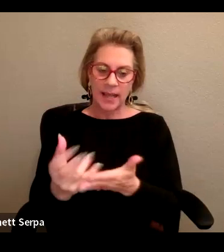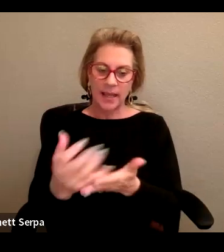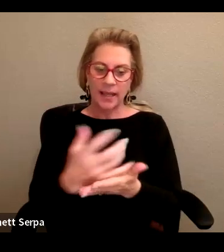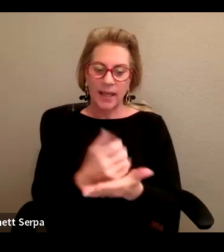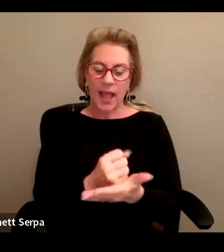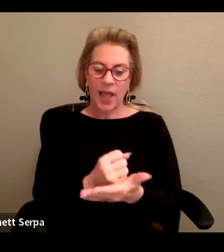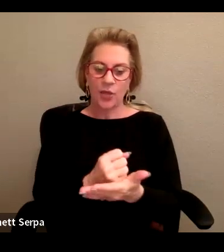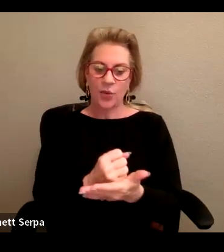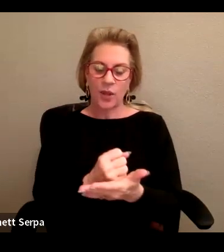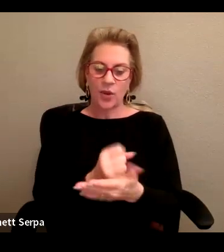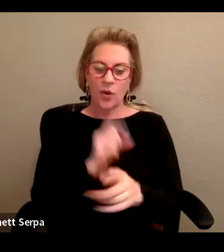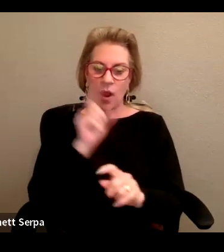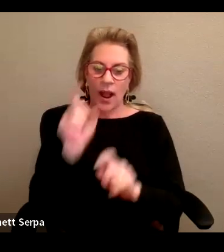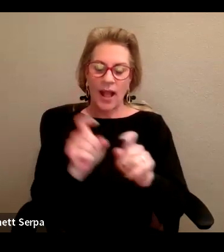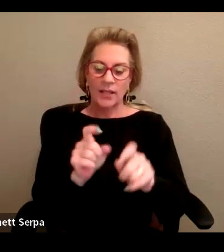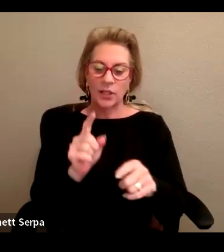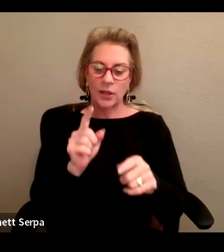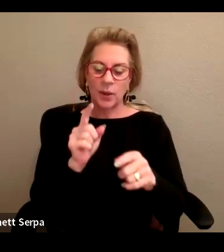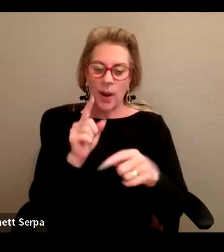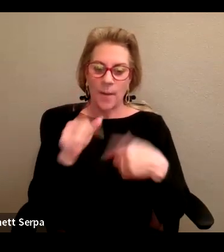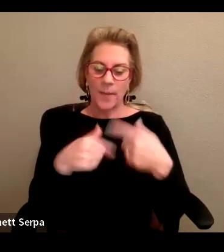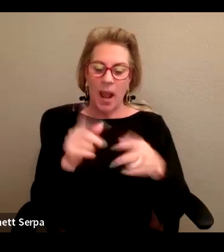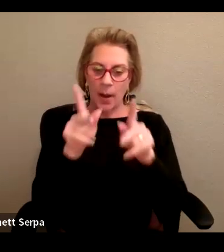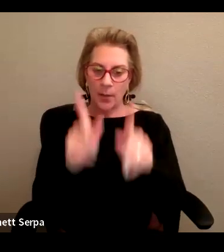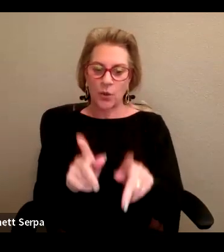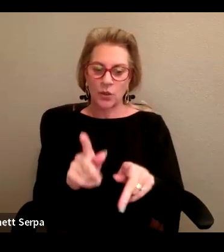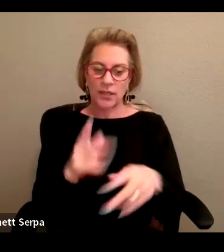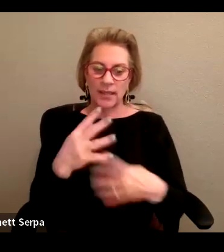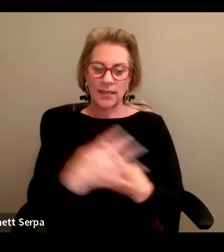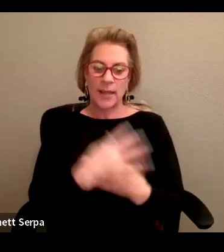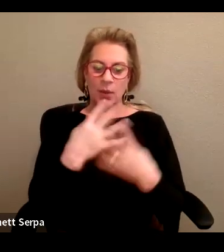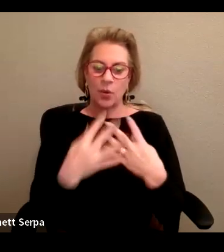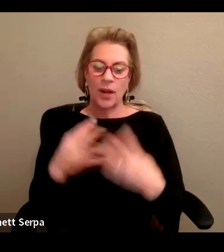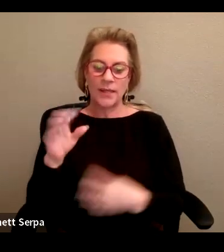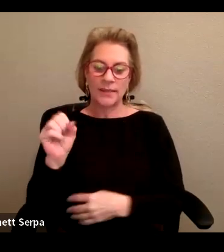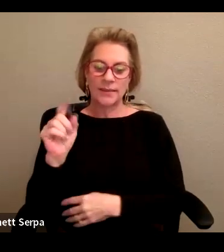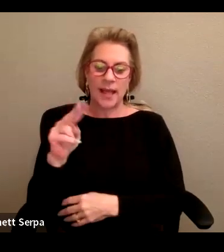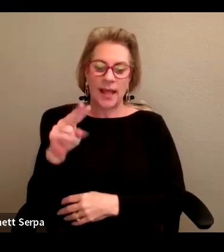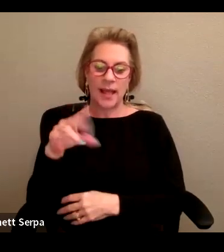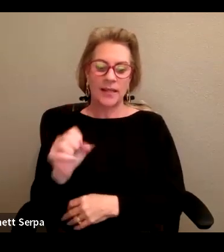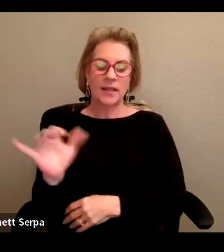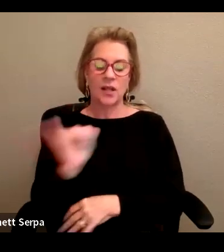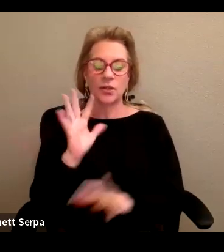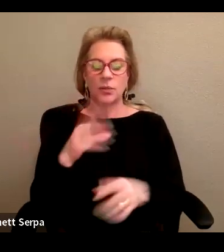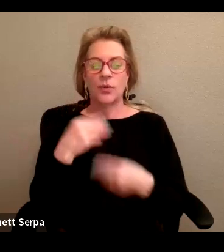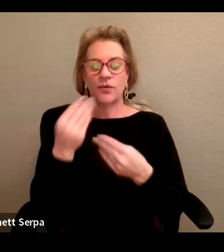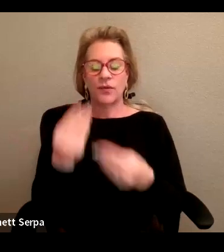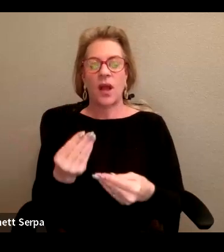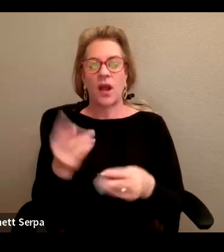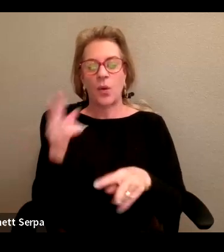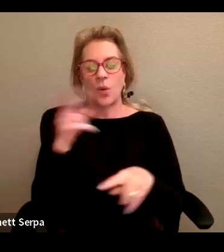inquiries into a person's immigration status they also provide uh an overview of state and local law